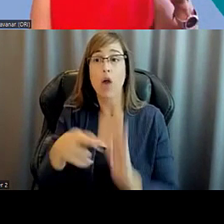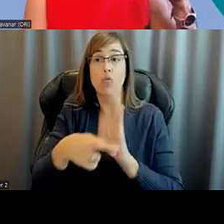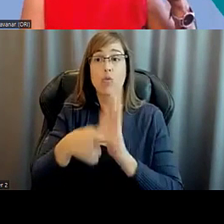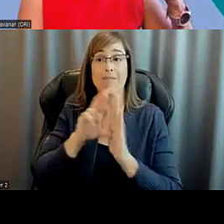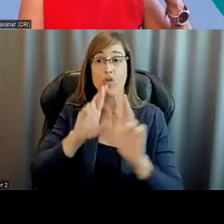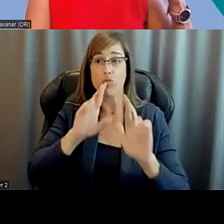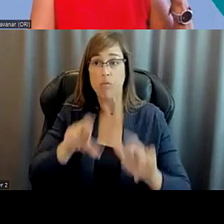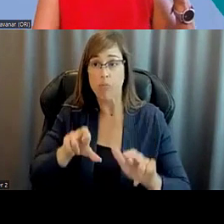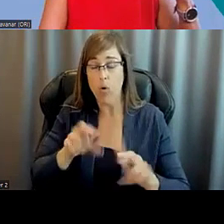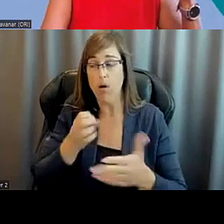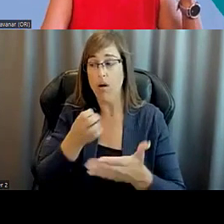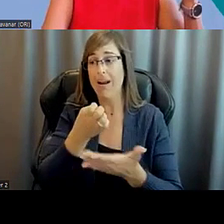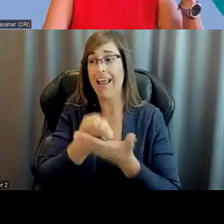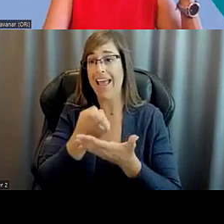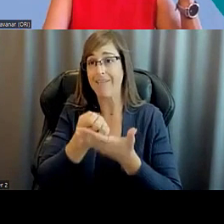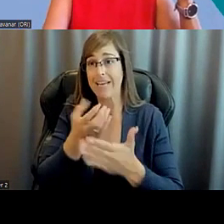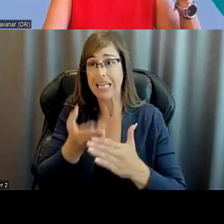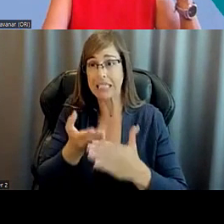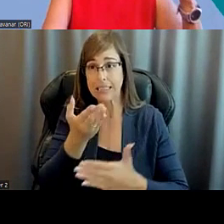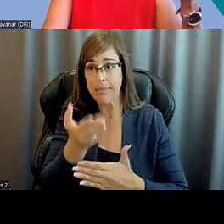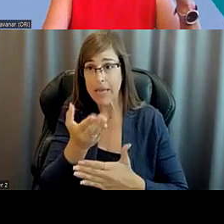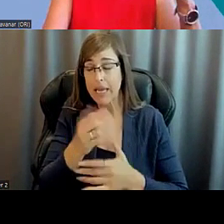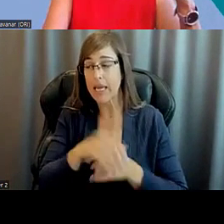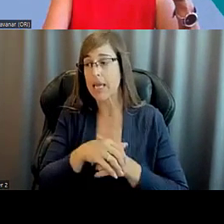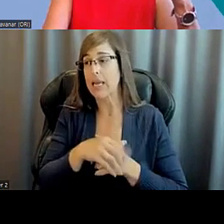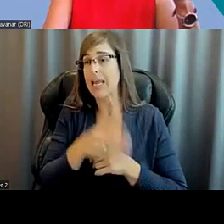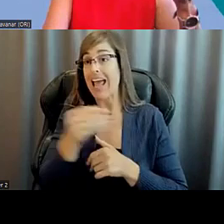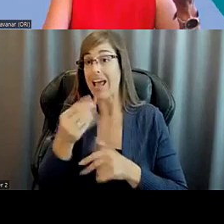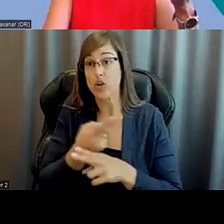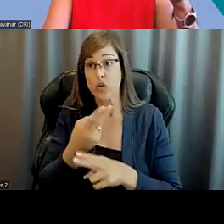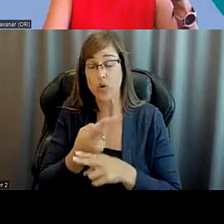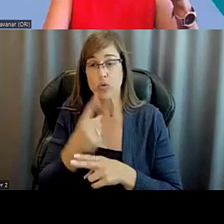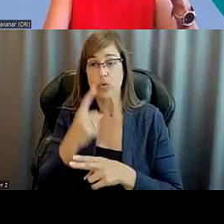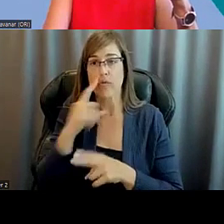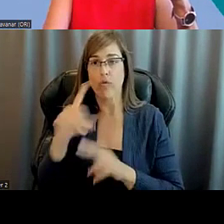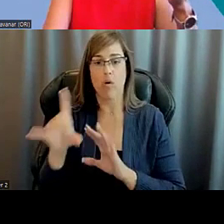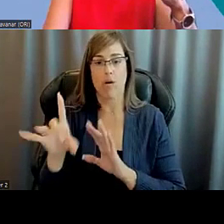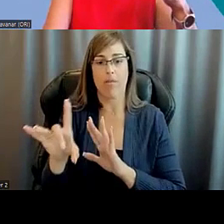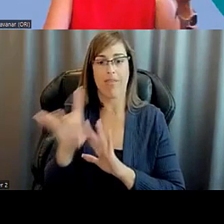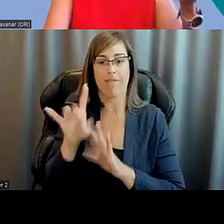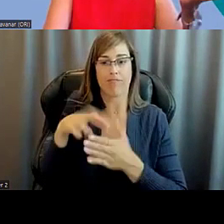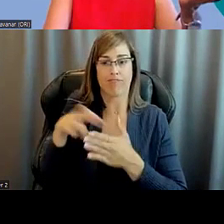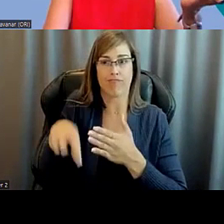that was used to make a finding of misconduct or not,